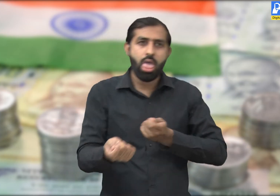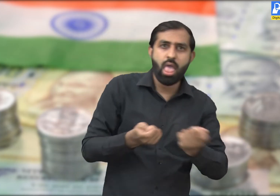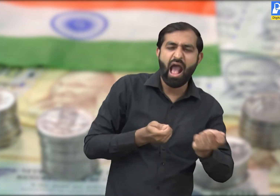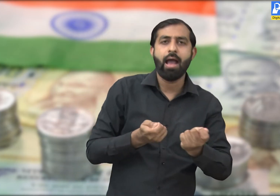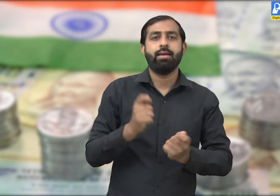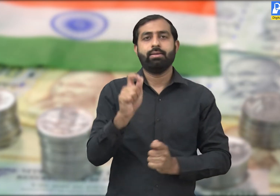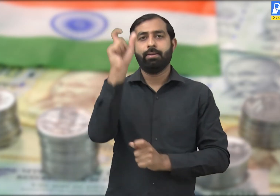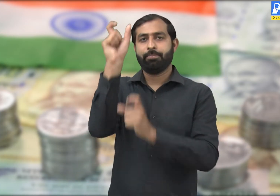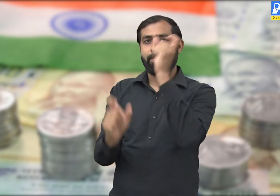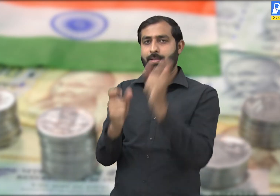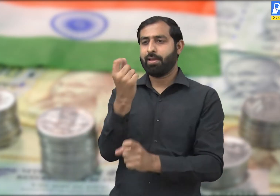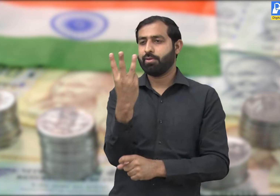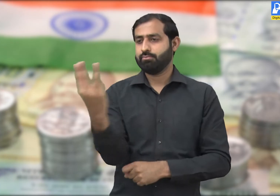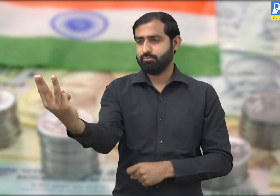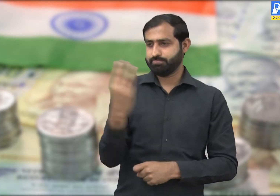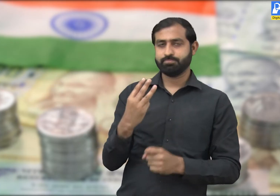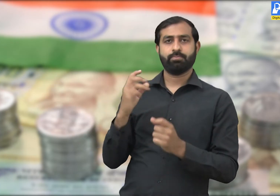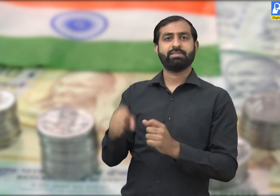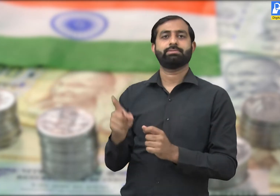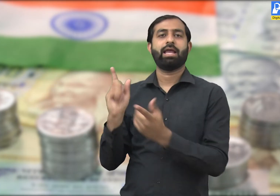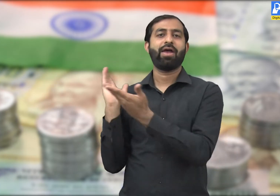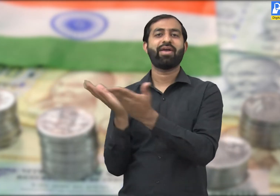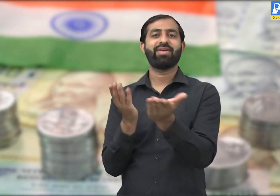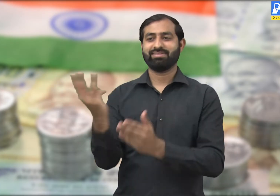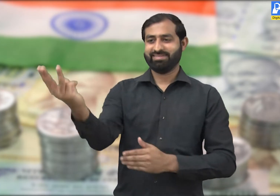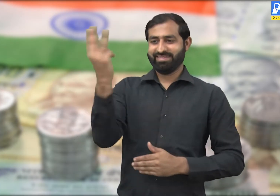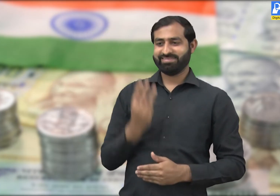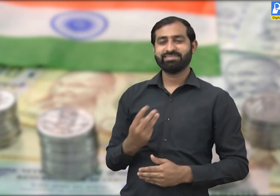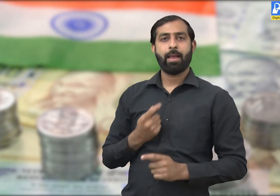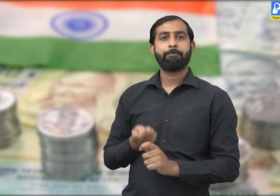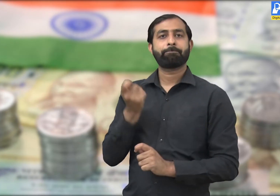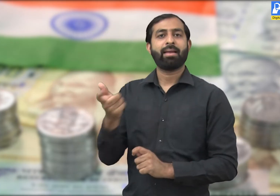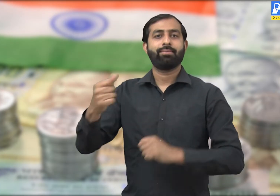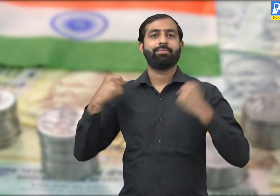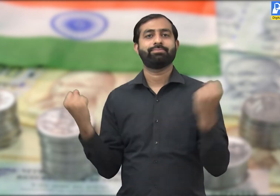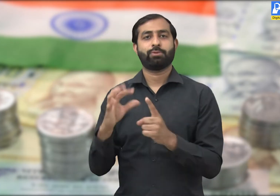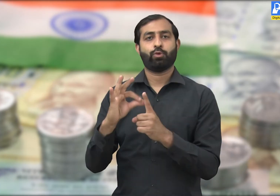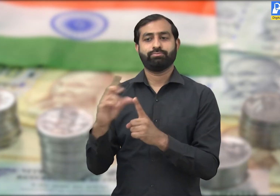Do you think I will manage all the activities alone? That's not possible.